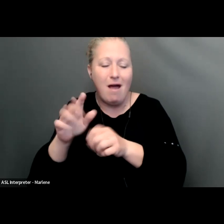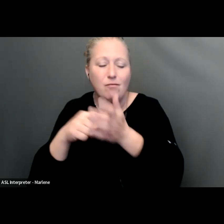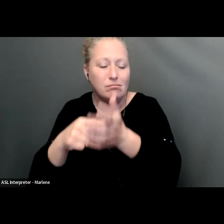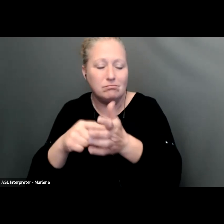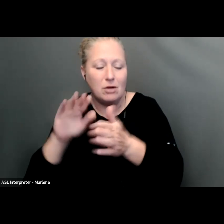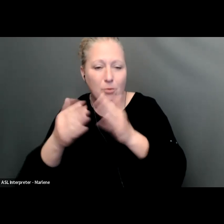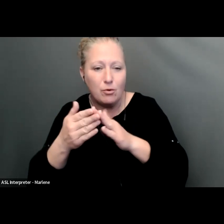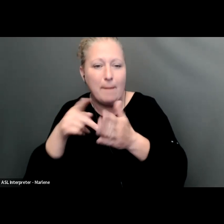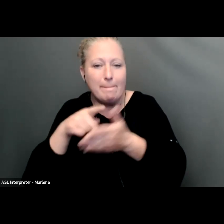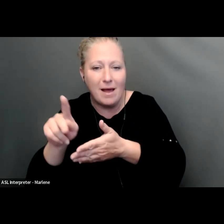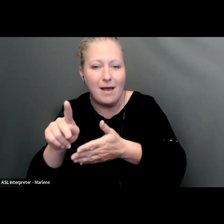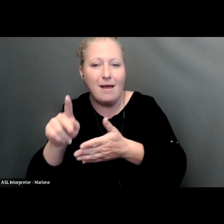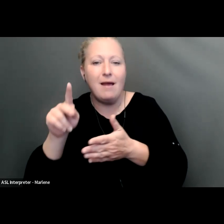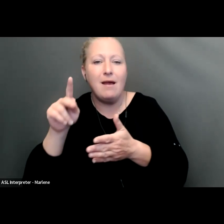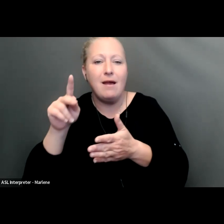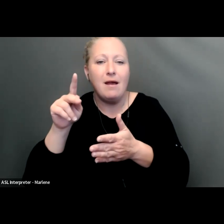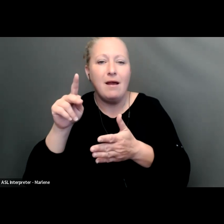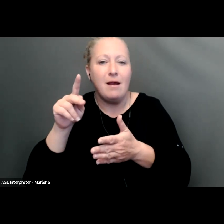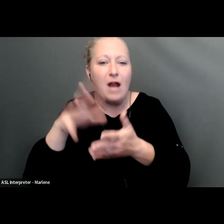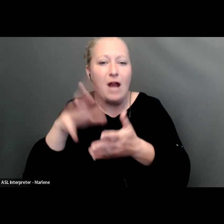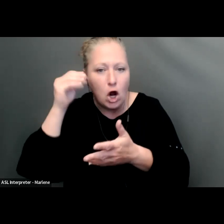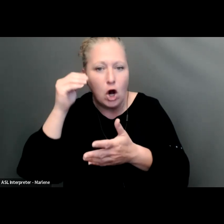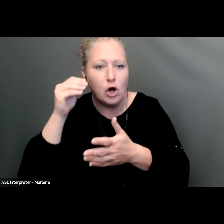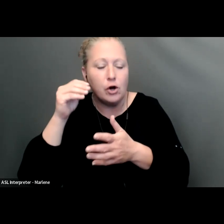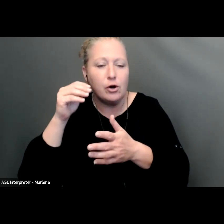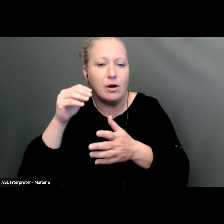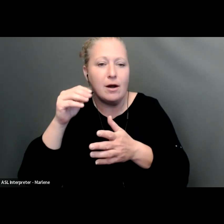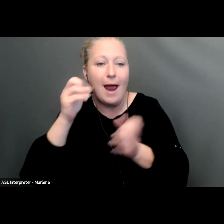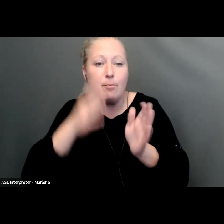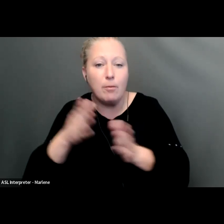services to other community members, and they may be prepared to take the Comp. T. Exam which